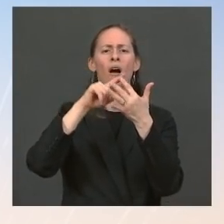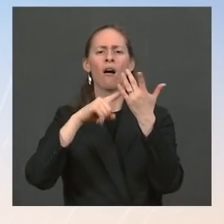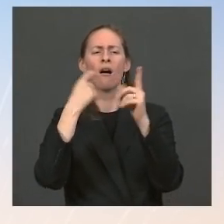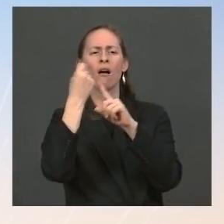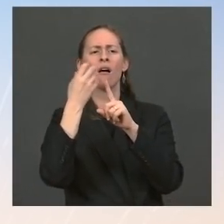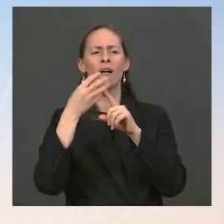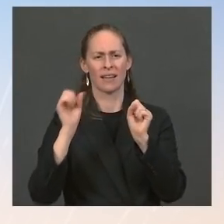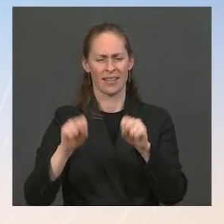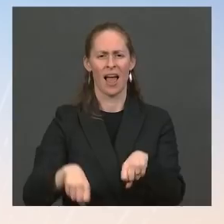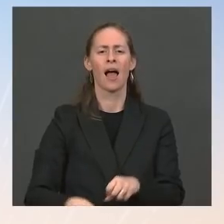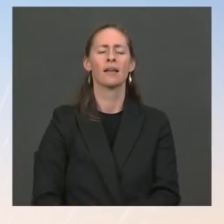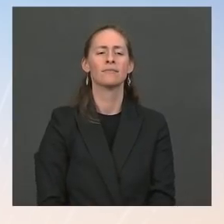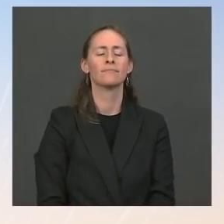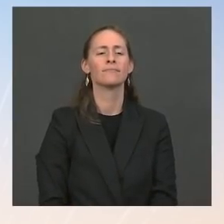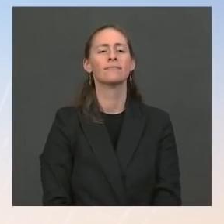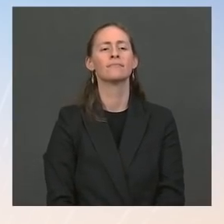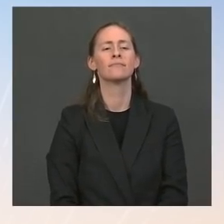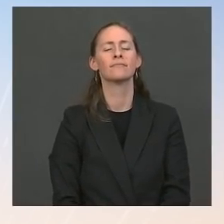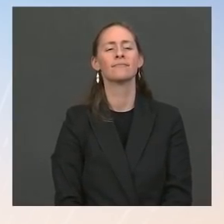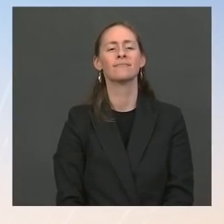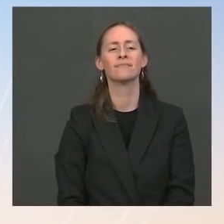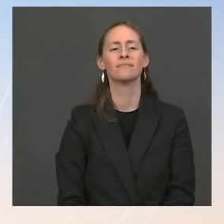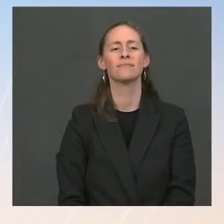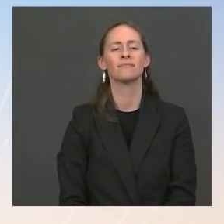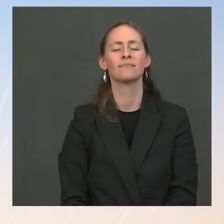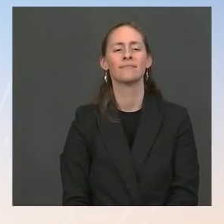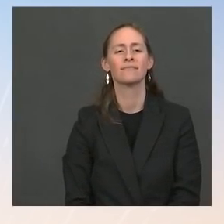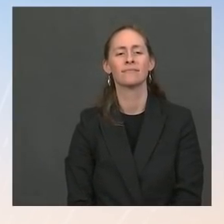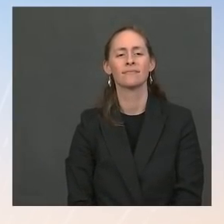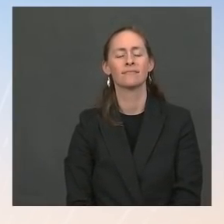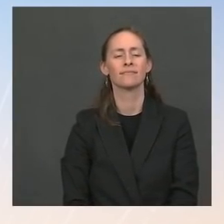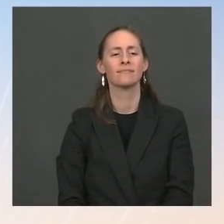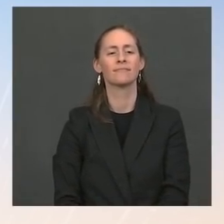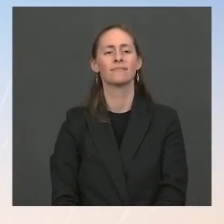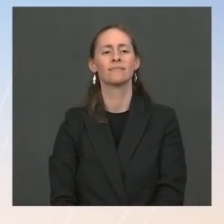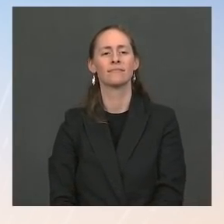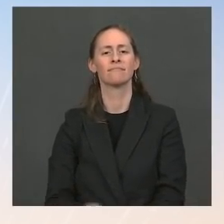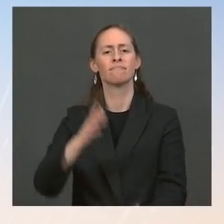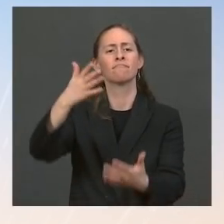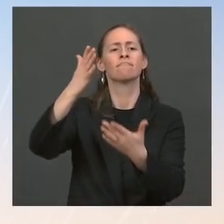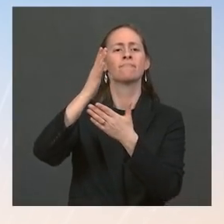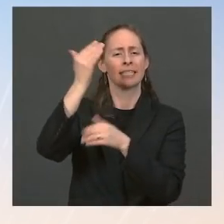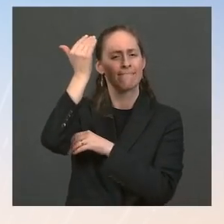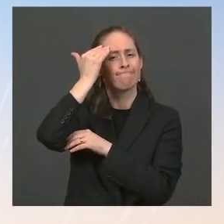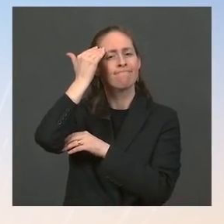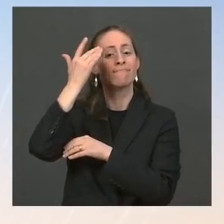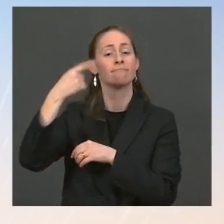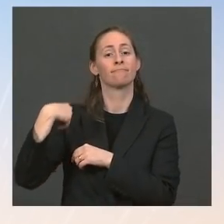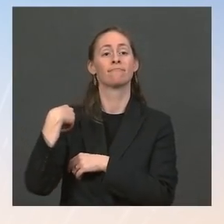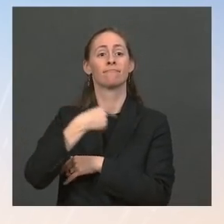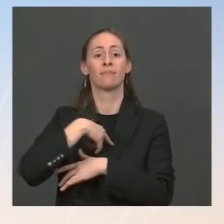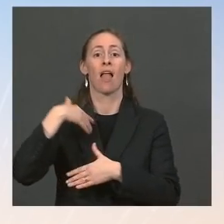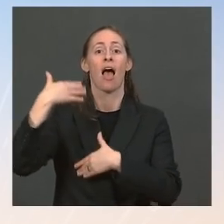but we know, in some components of the federal government, we're in a little bit of a delay in people entering the information and data